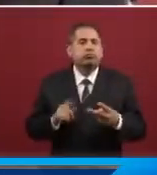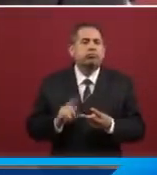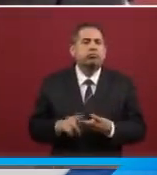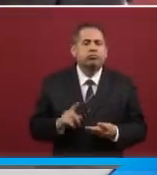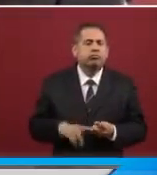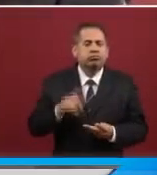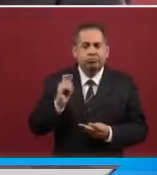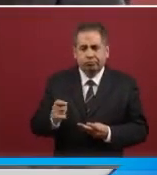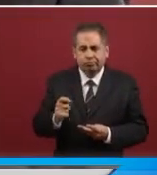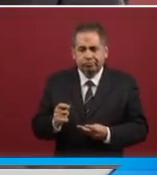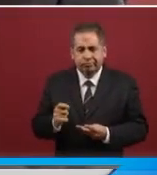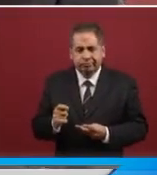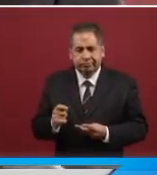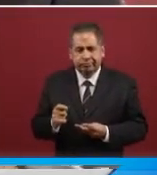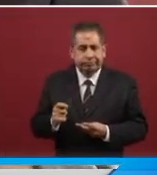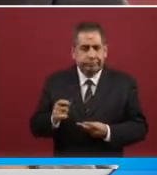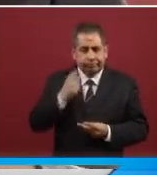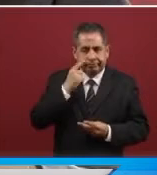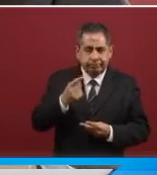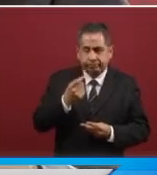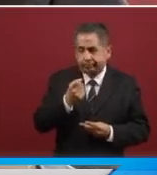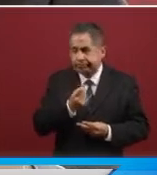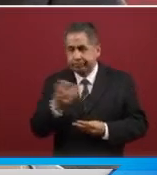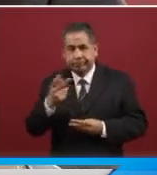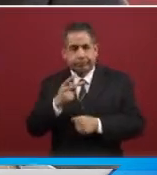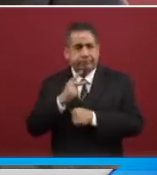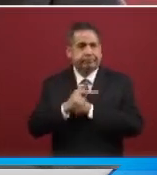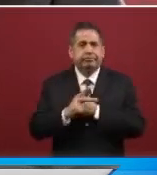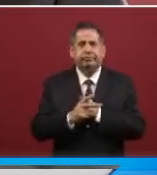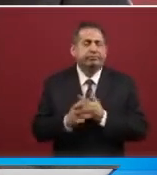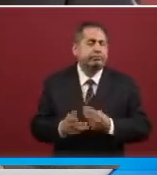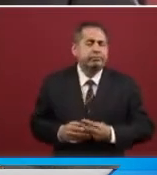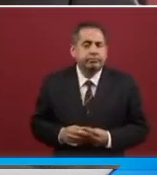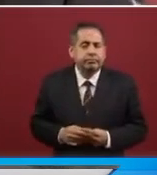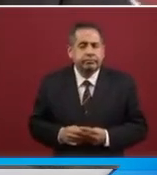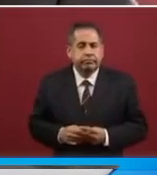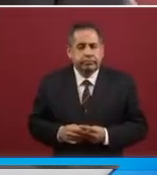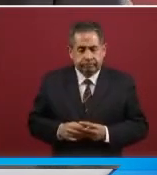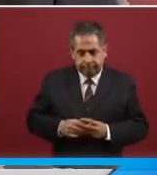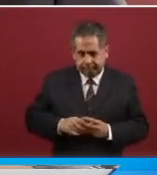4. Causes of Migration The affectation in rural areas of the fluctuation of coffee production